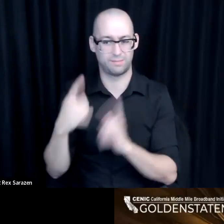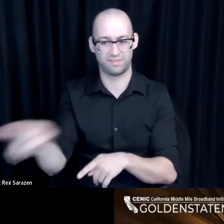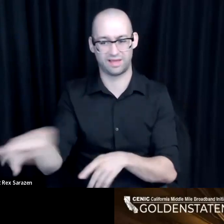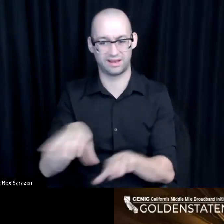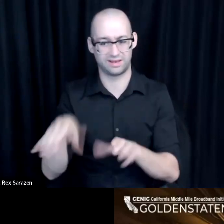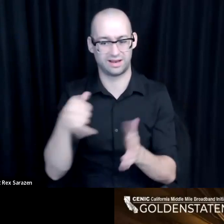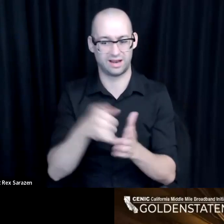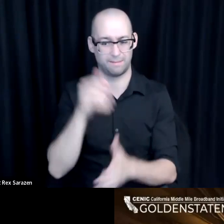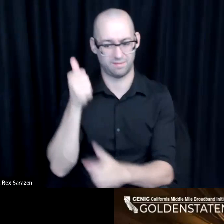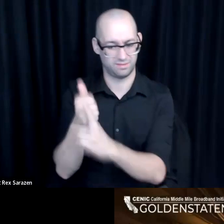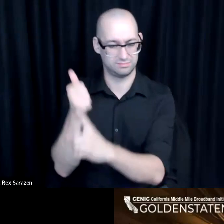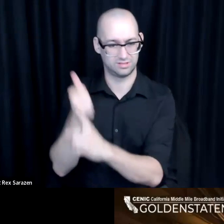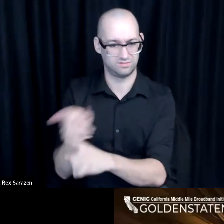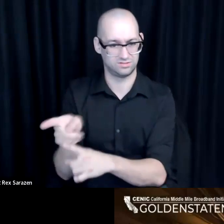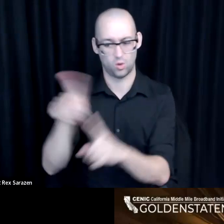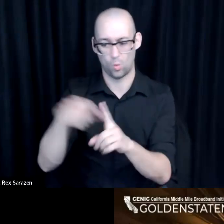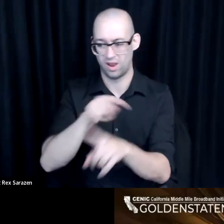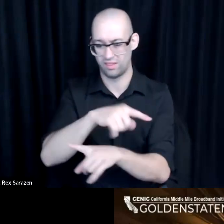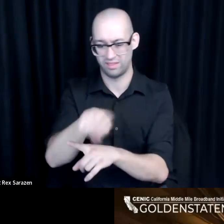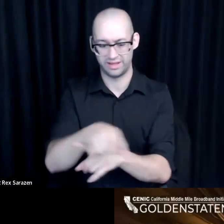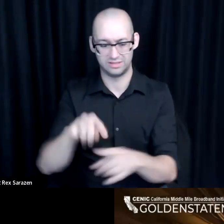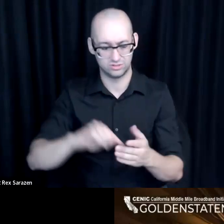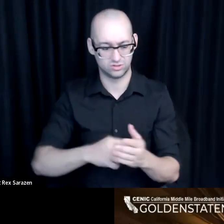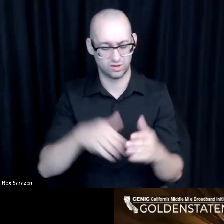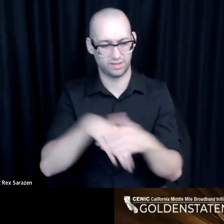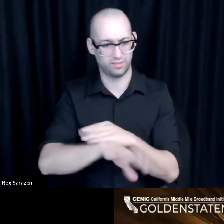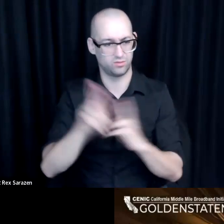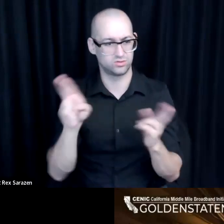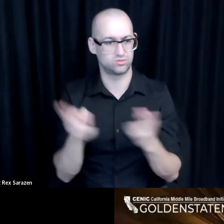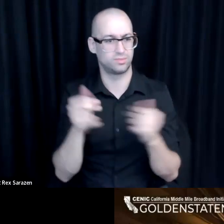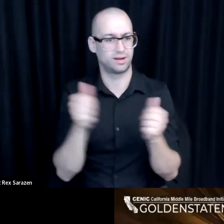in this room they started sharing experiences and opportunities and solutions and stories.